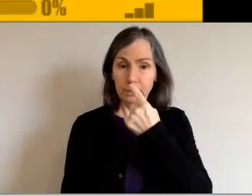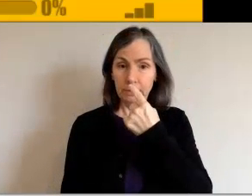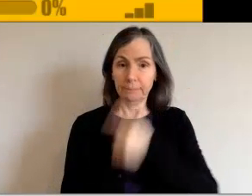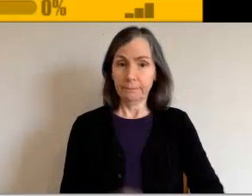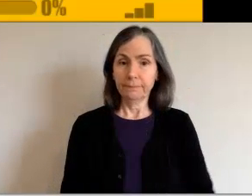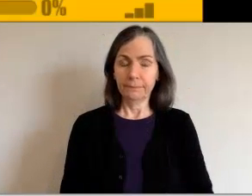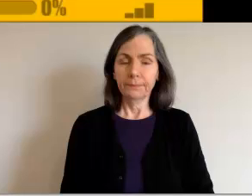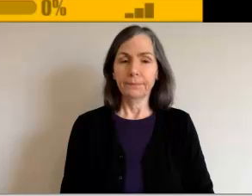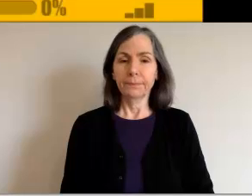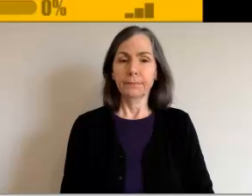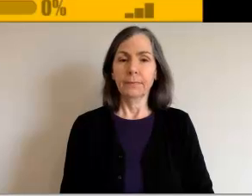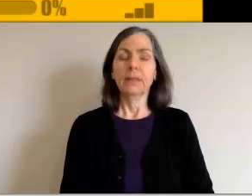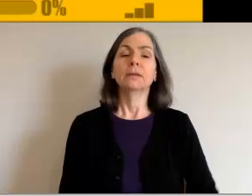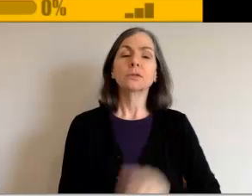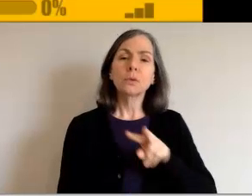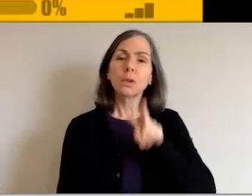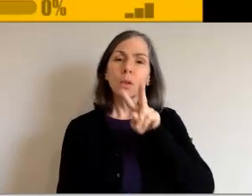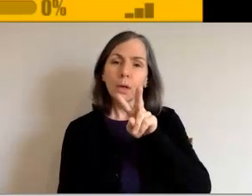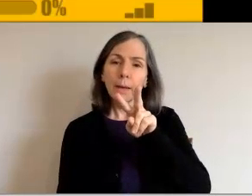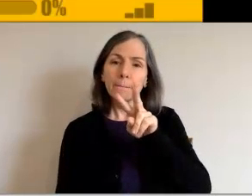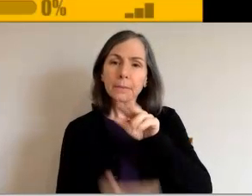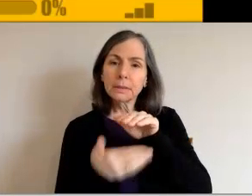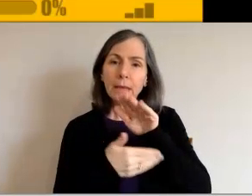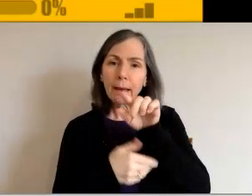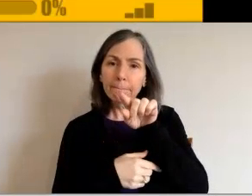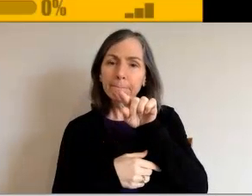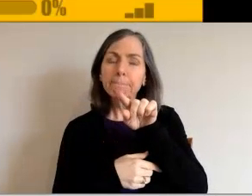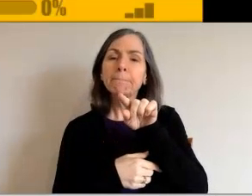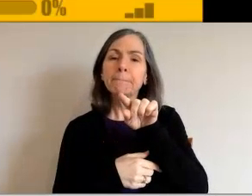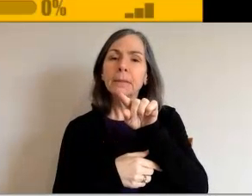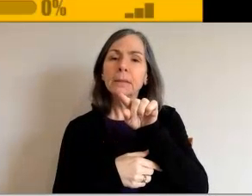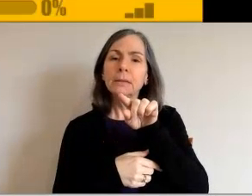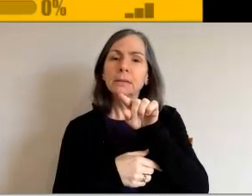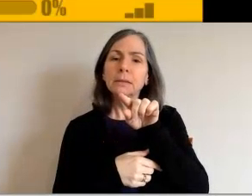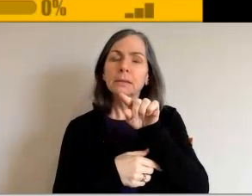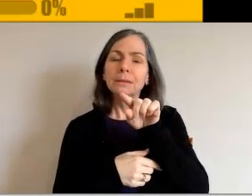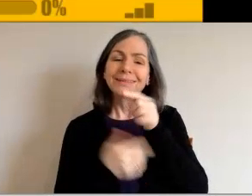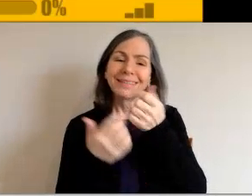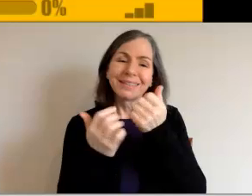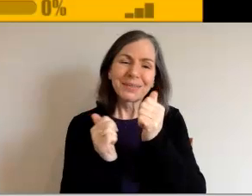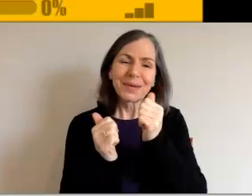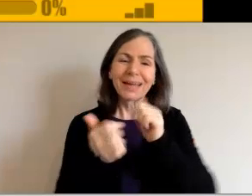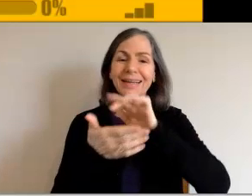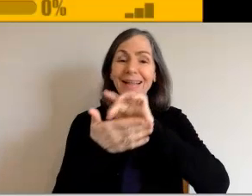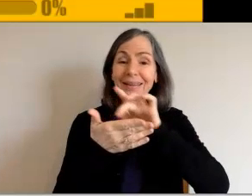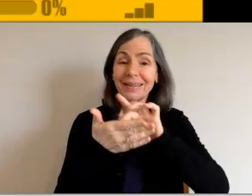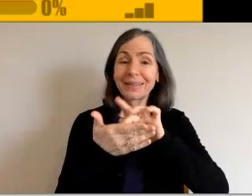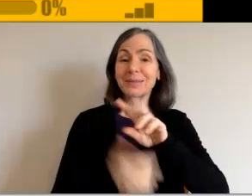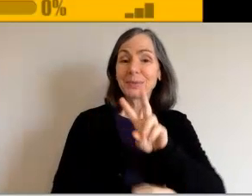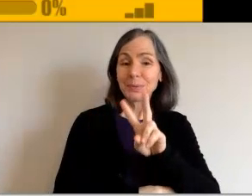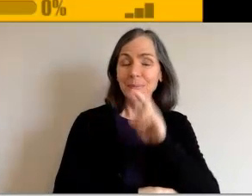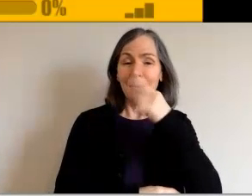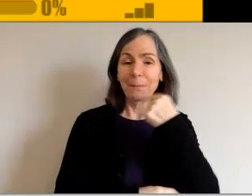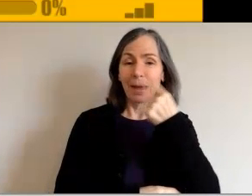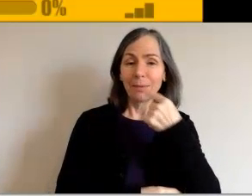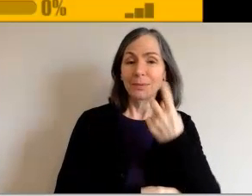So I looked up at the top of the screen and I tried to click on two mouths.